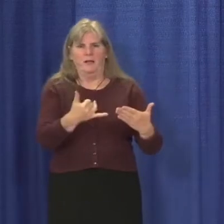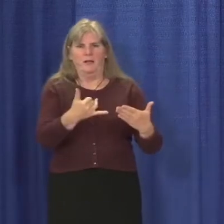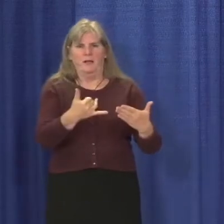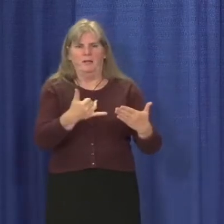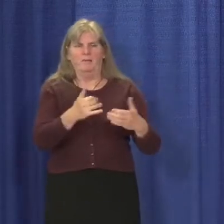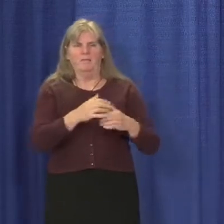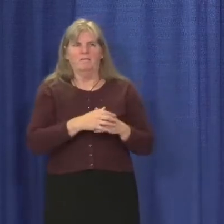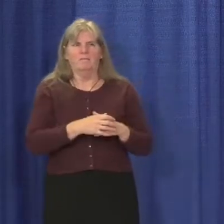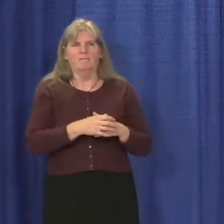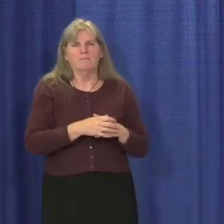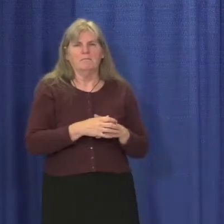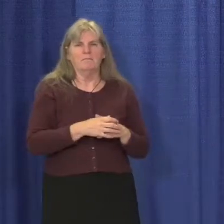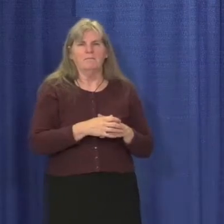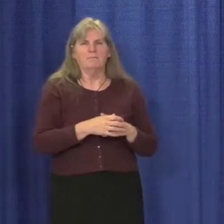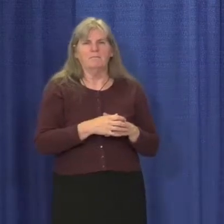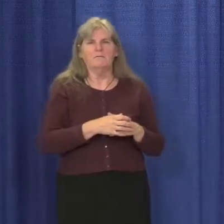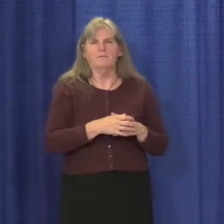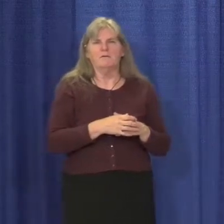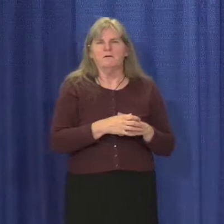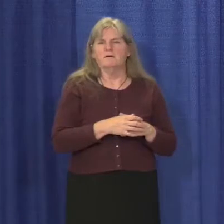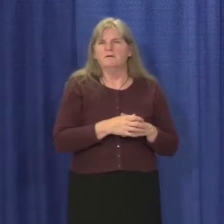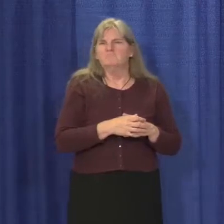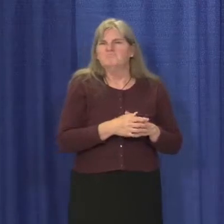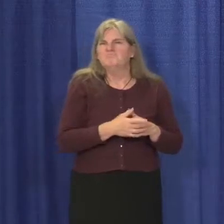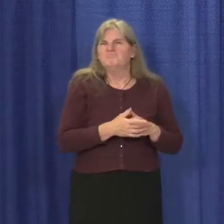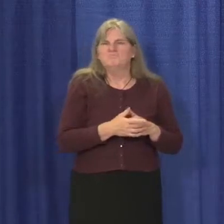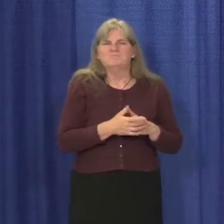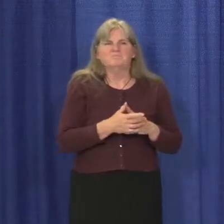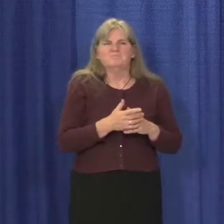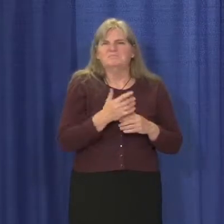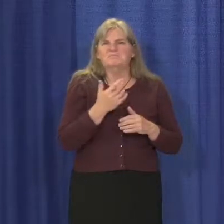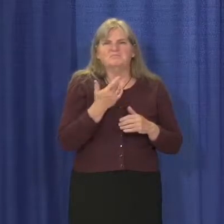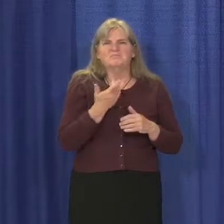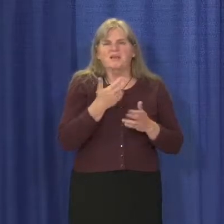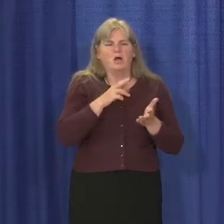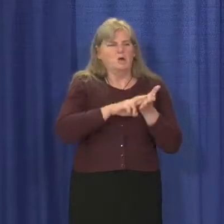is understudy. It's not something we don't have the clinical scientific